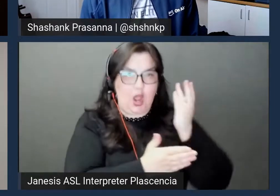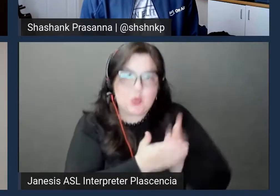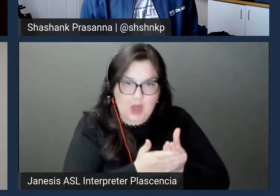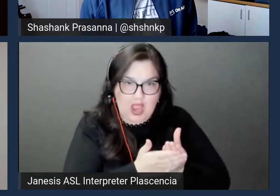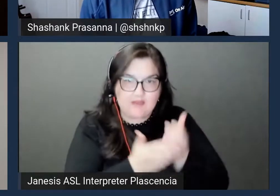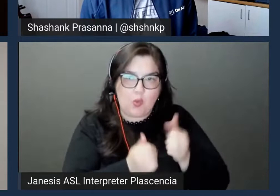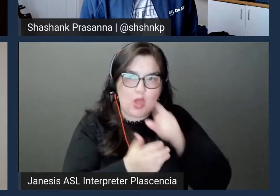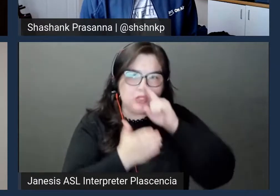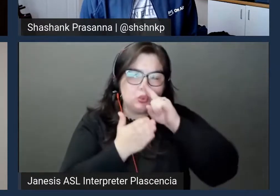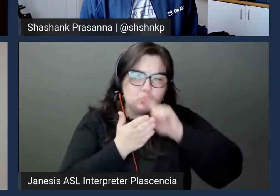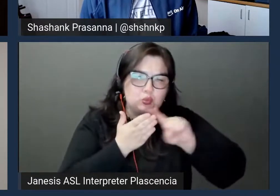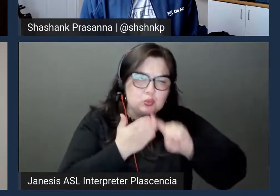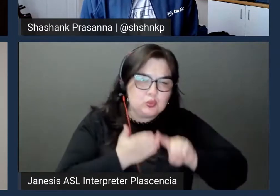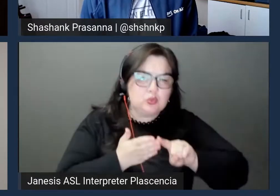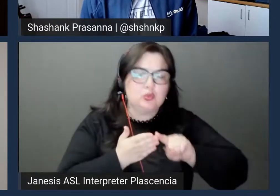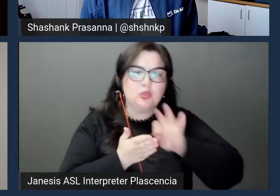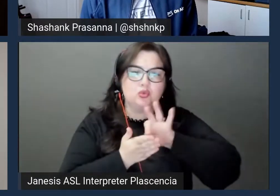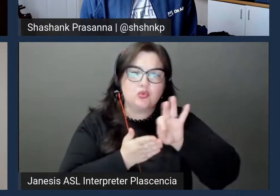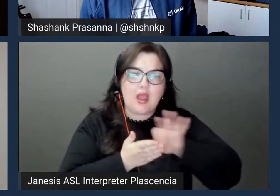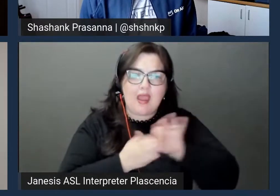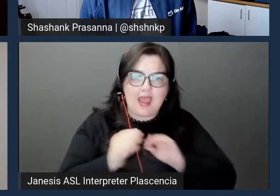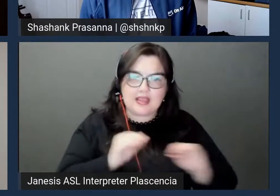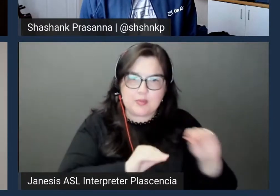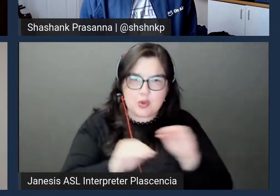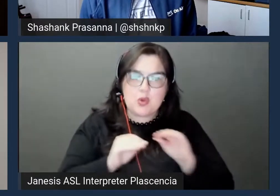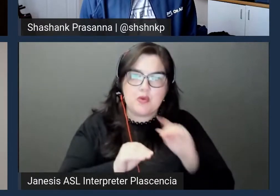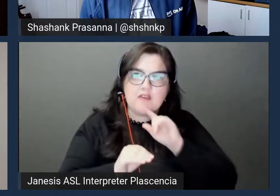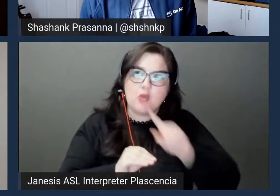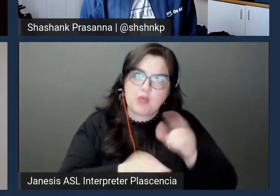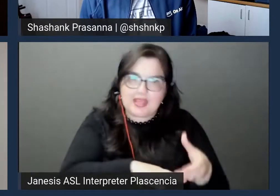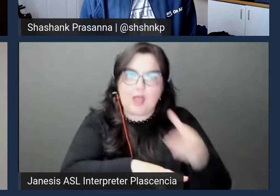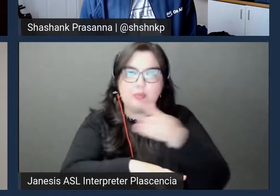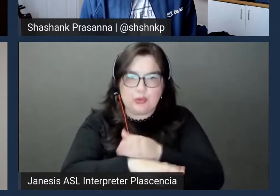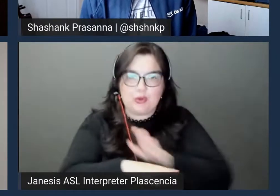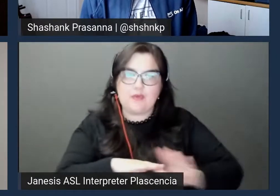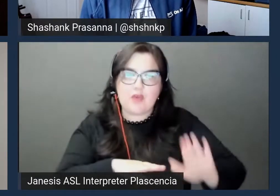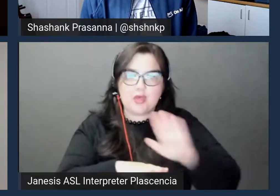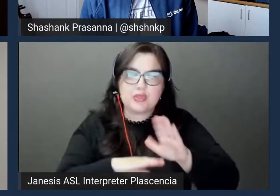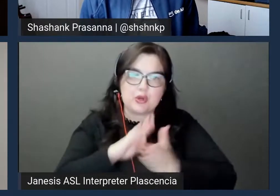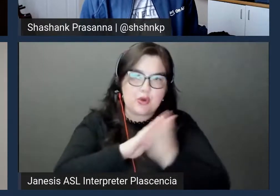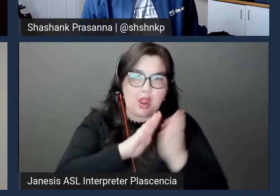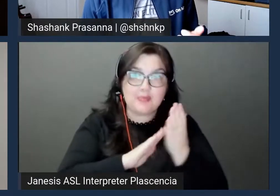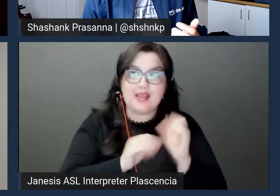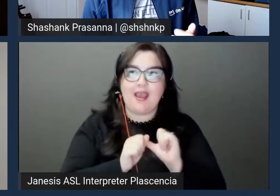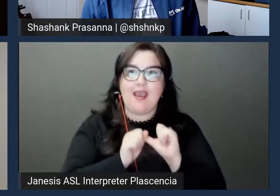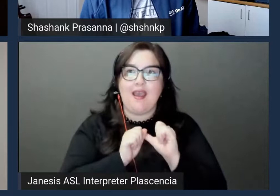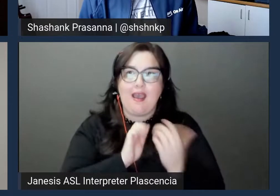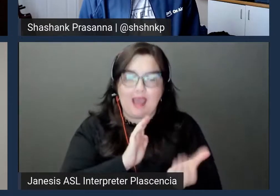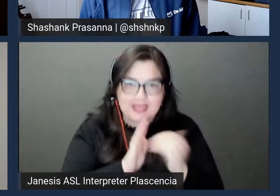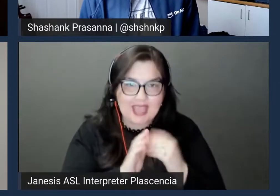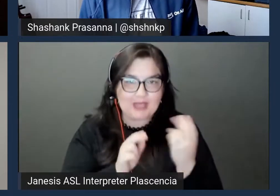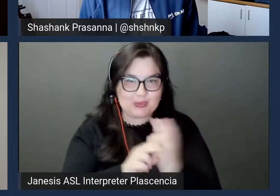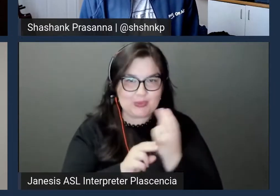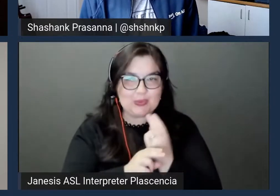and then optimize their operations. All of this is powered by computer vision at the edge using AWS Panorama.